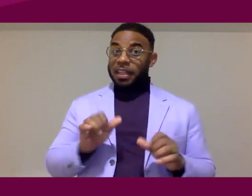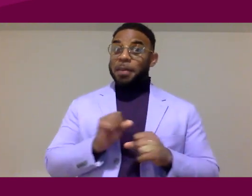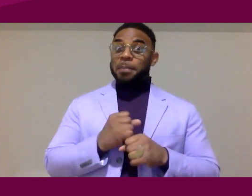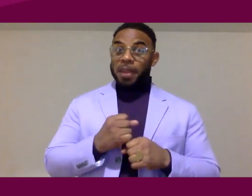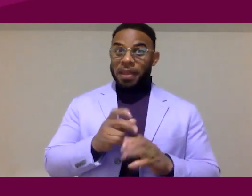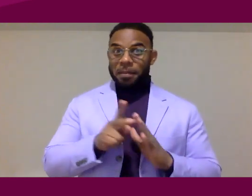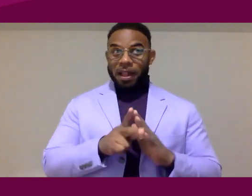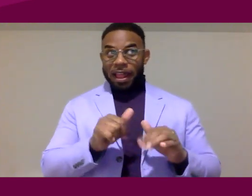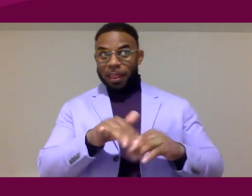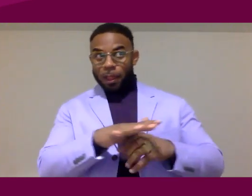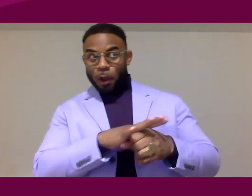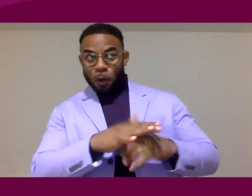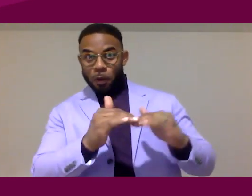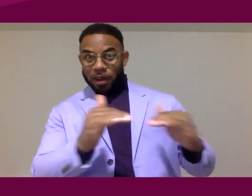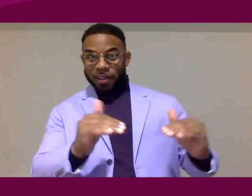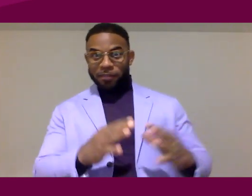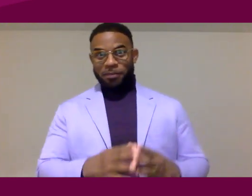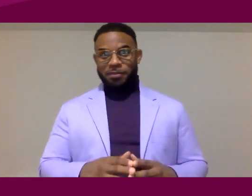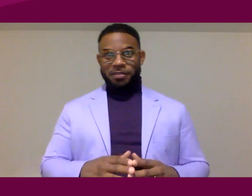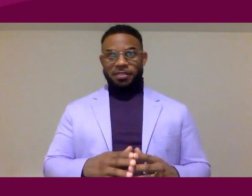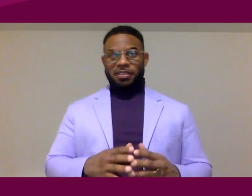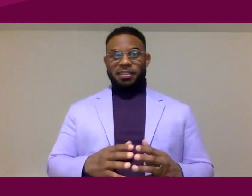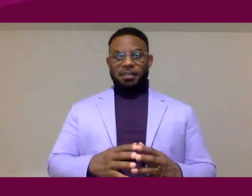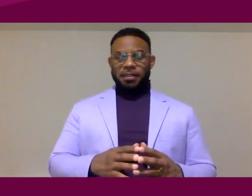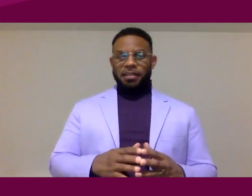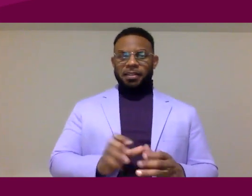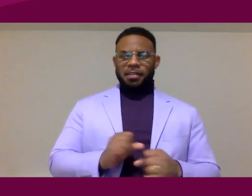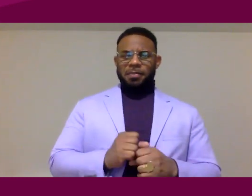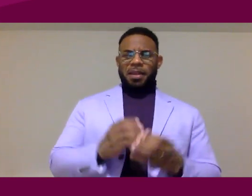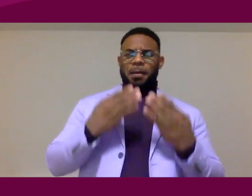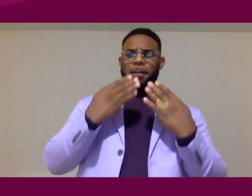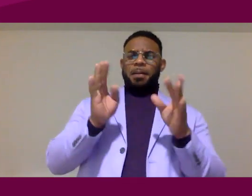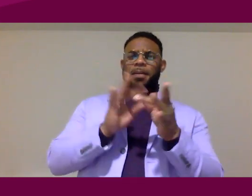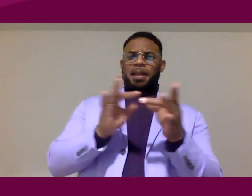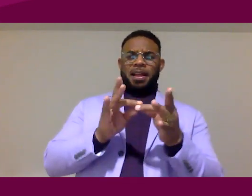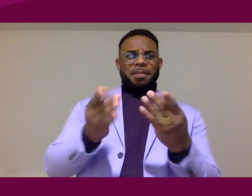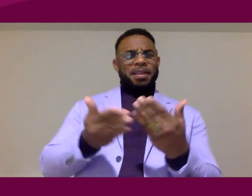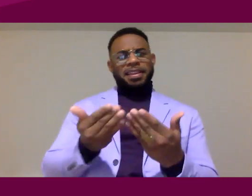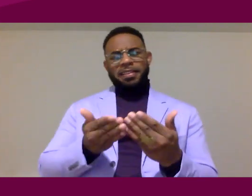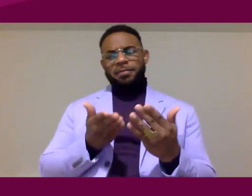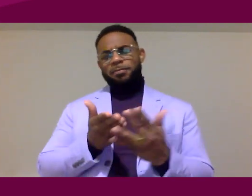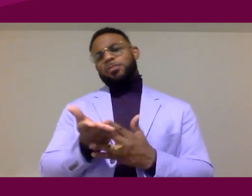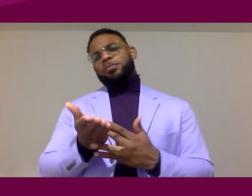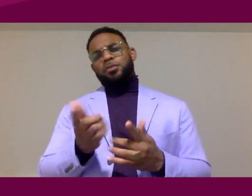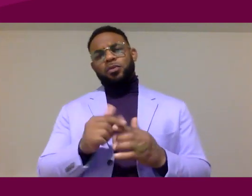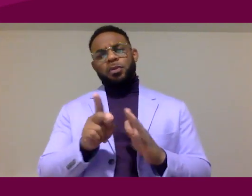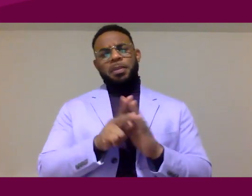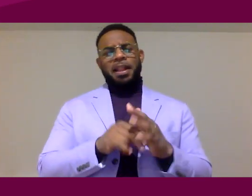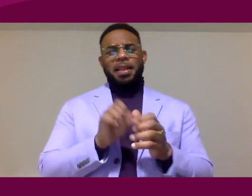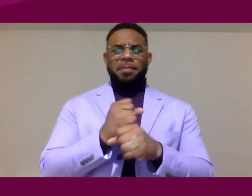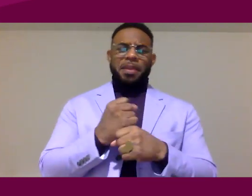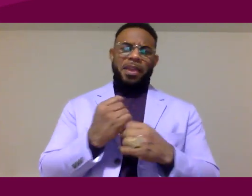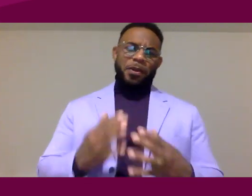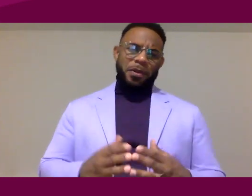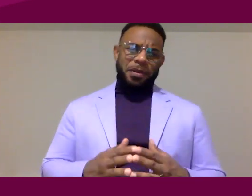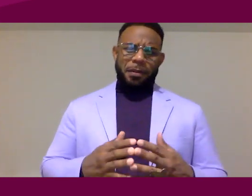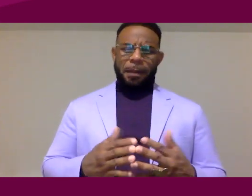at the local level, and to make public comments to the policy makers.